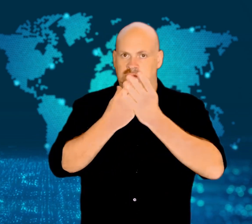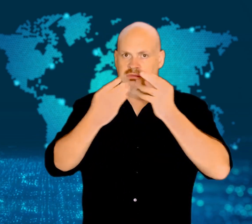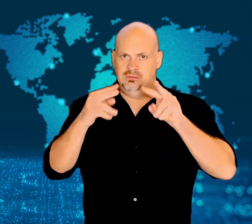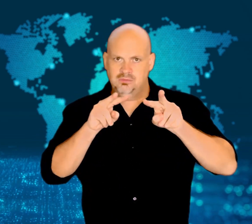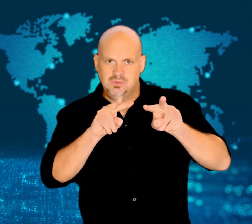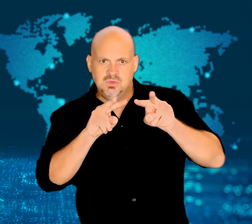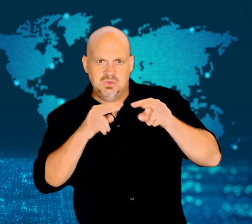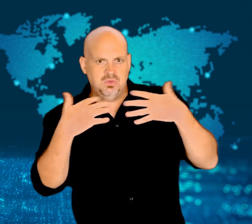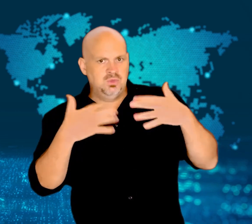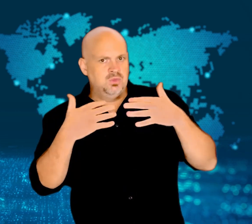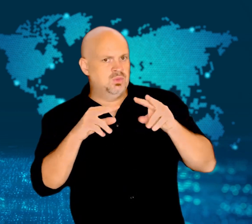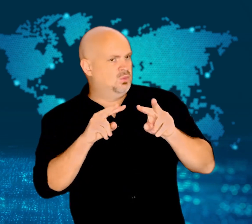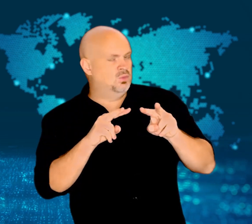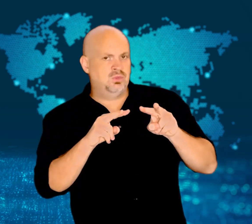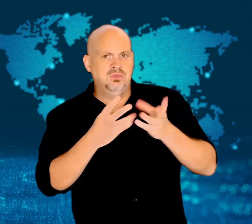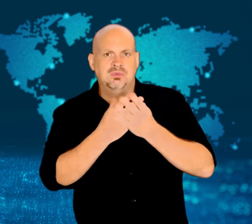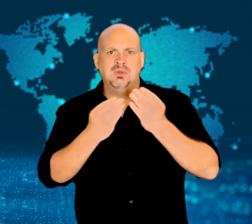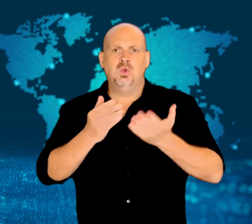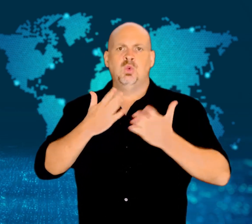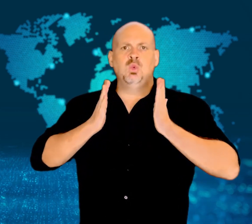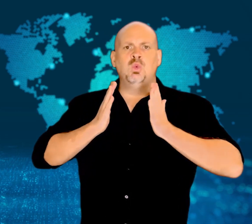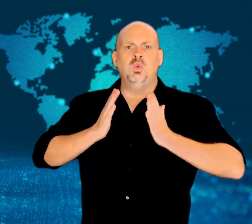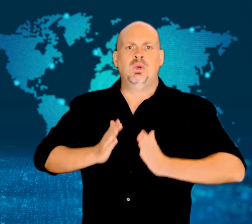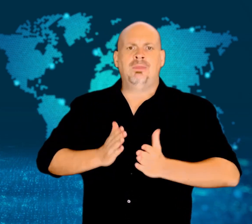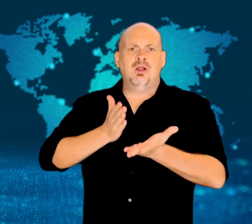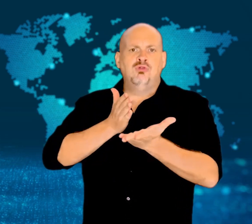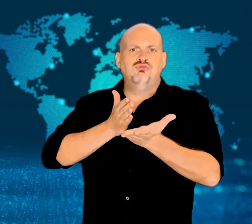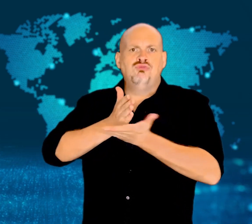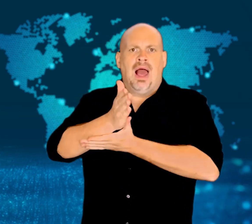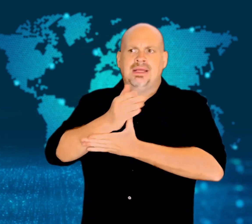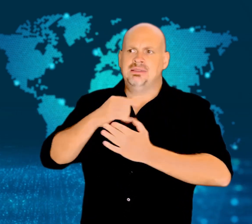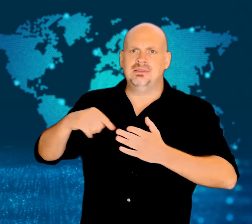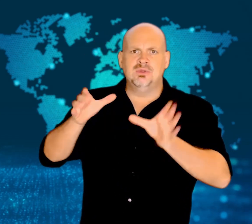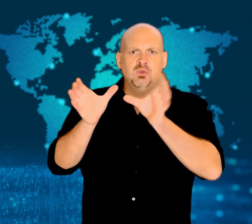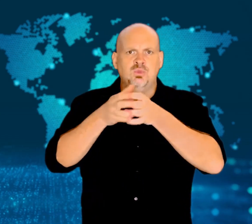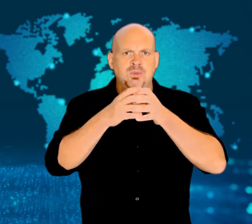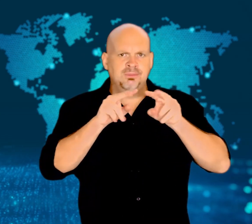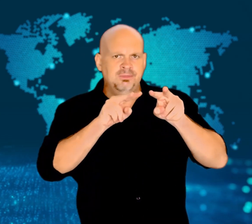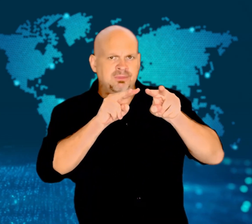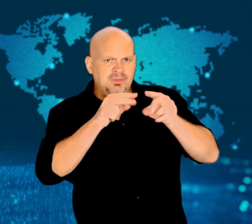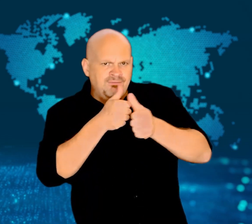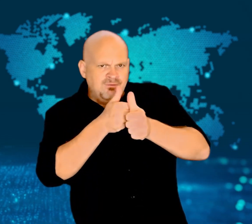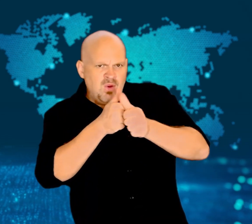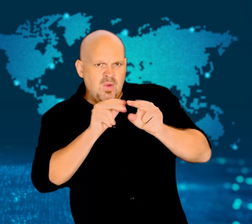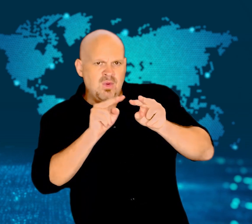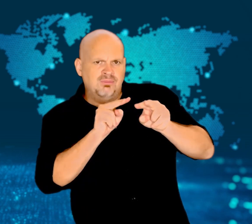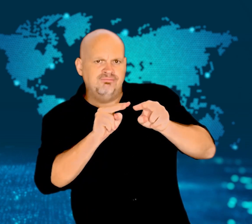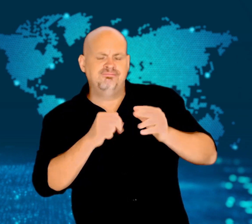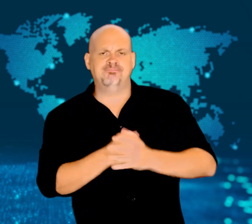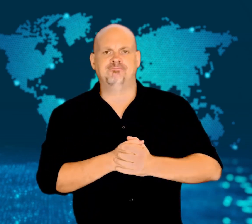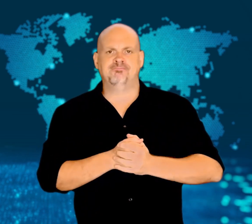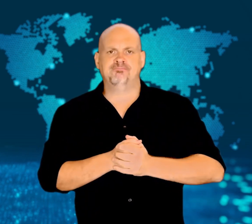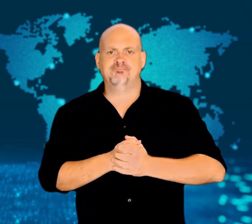has been carefully followed by human rights groups.